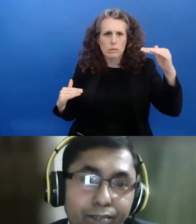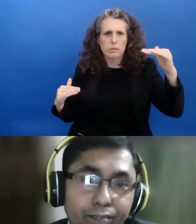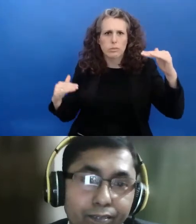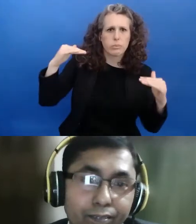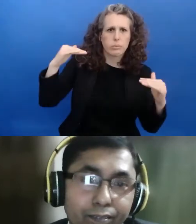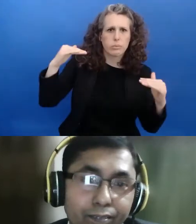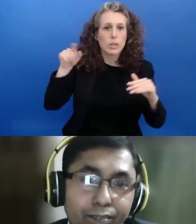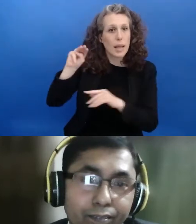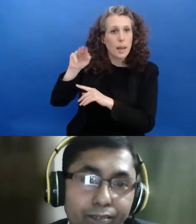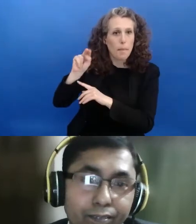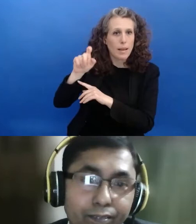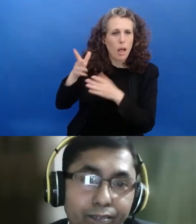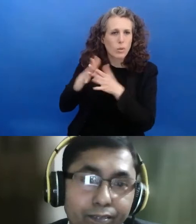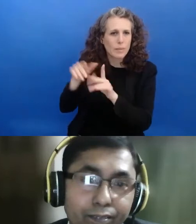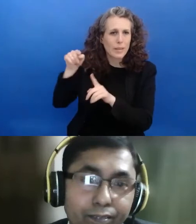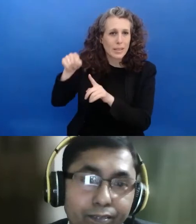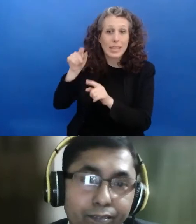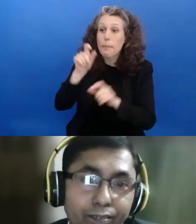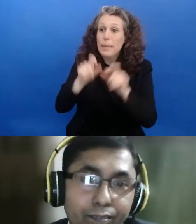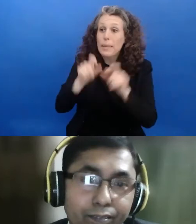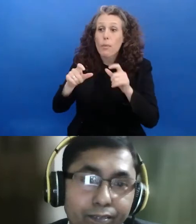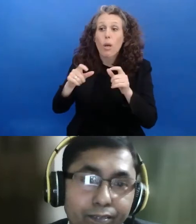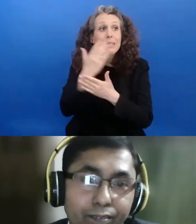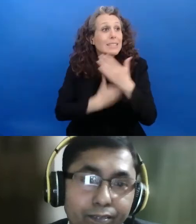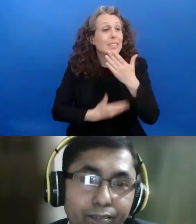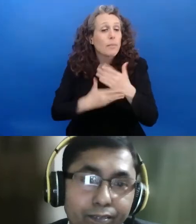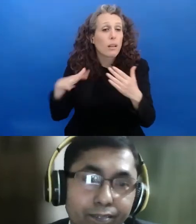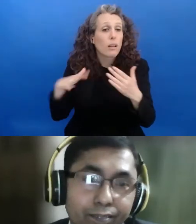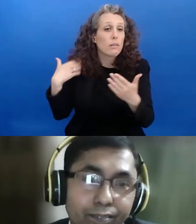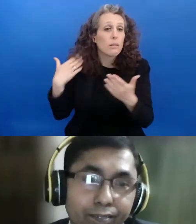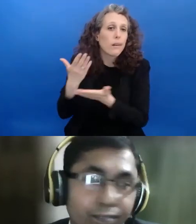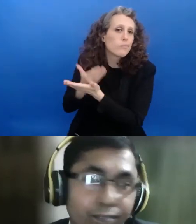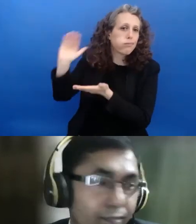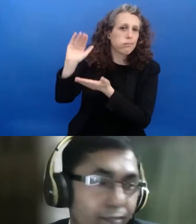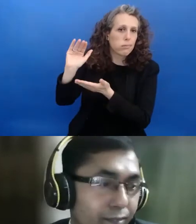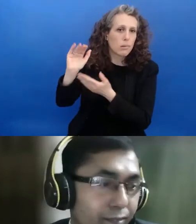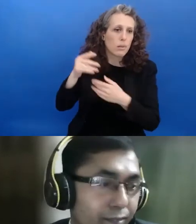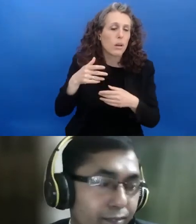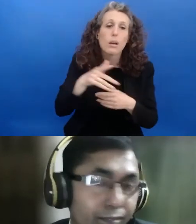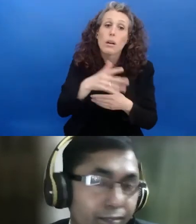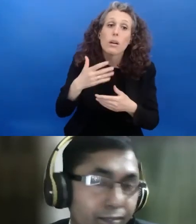how persons with disabilities have been excluded uh in the social uh protection programs during the